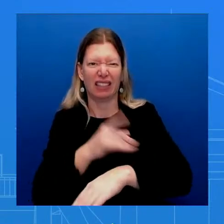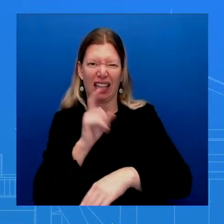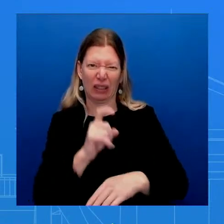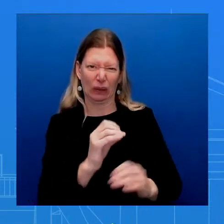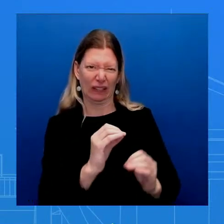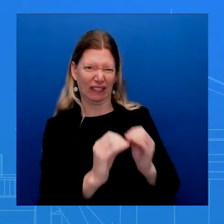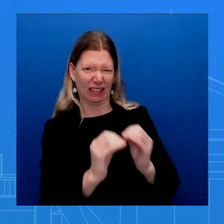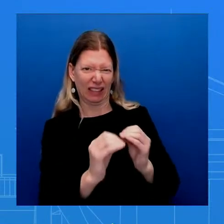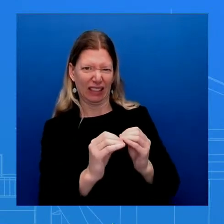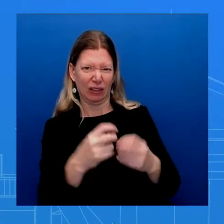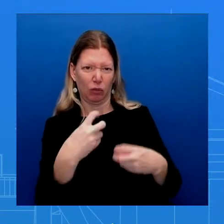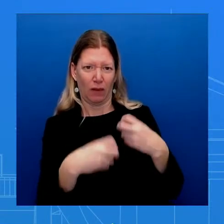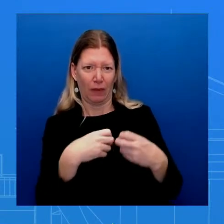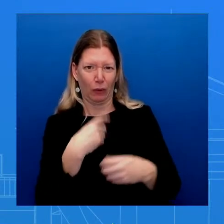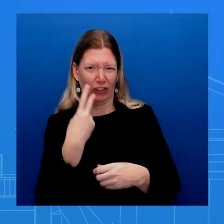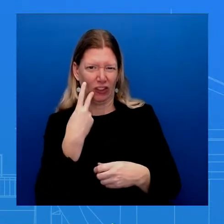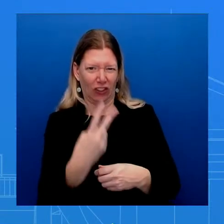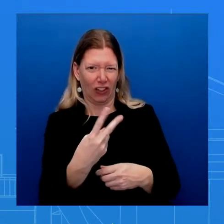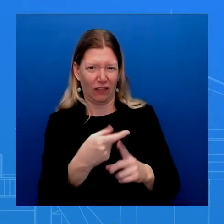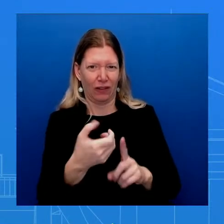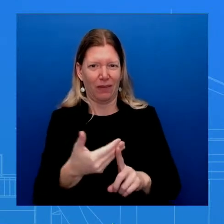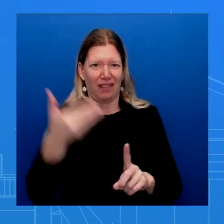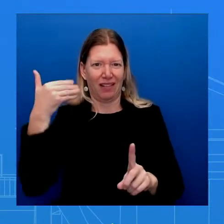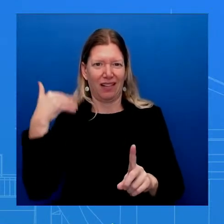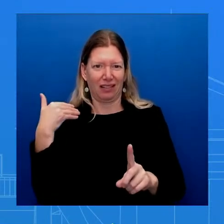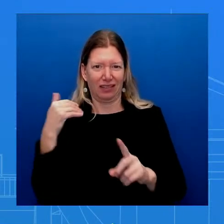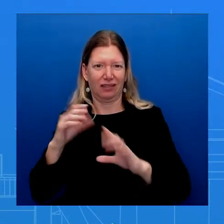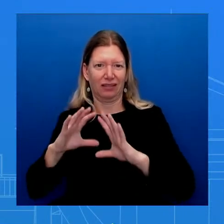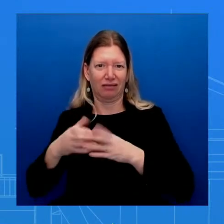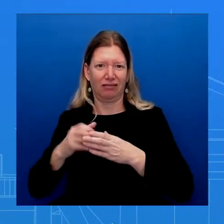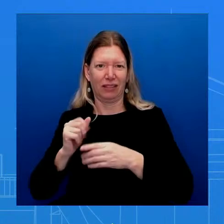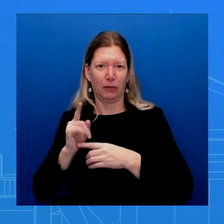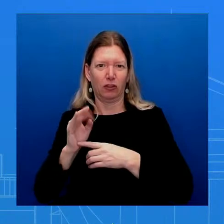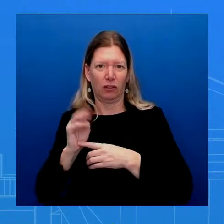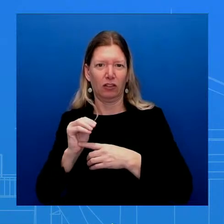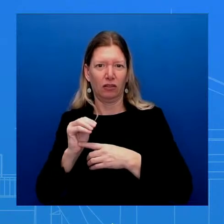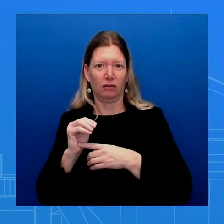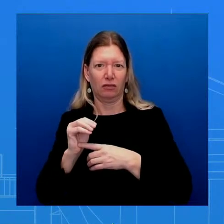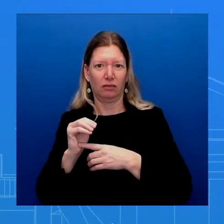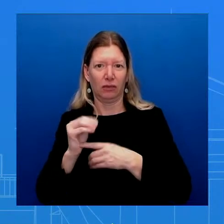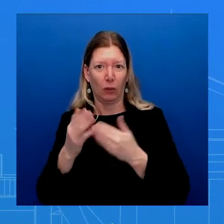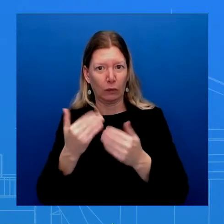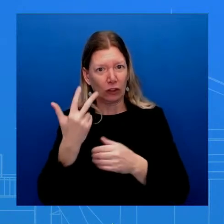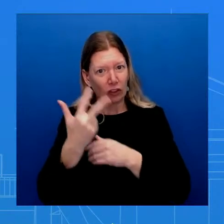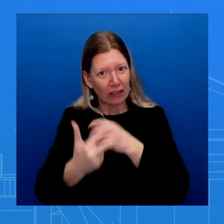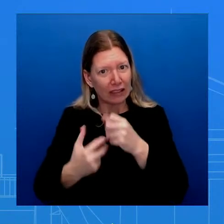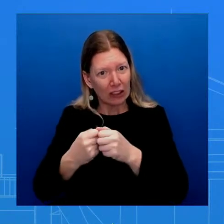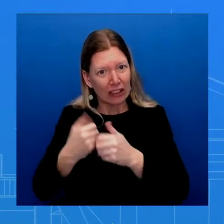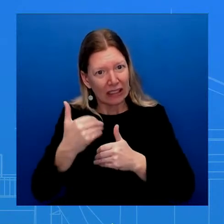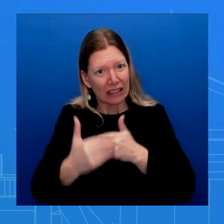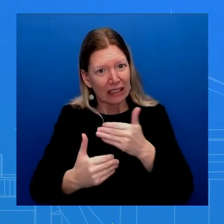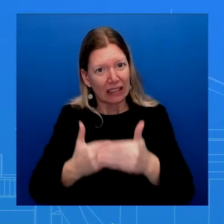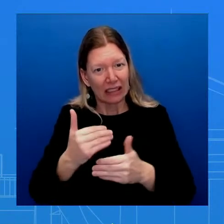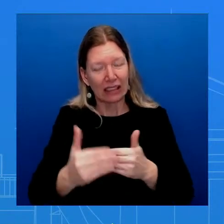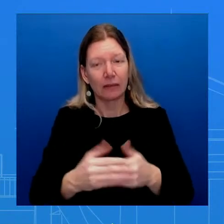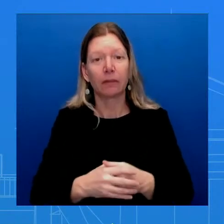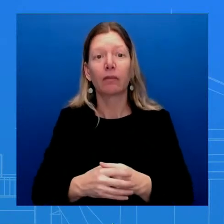The Press: But almost three years in office, inflation is up over 17 percent since President Biden came here.